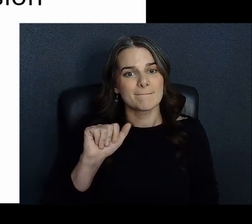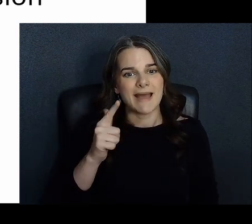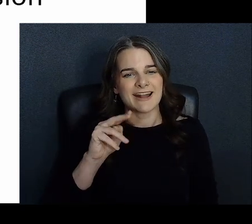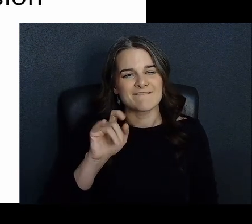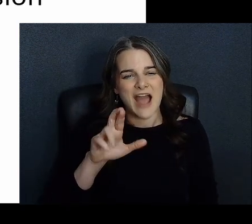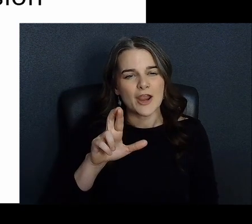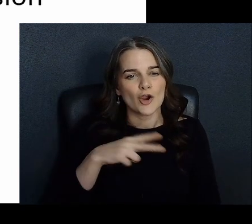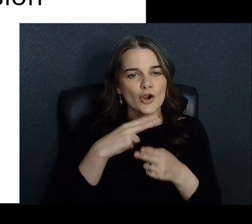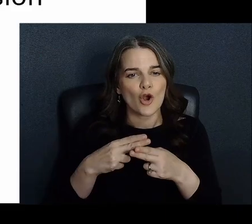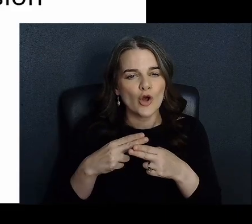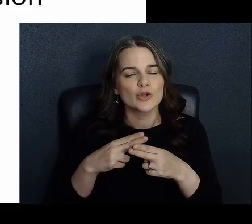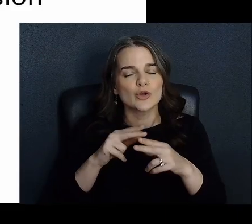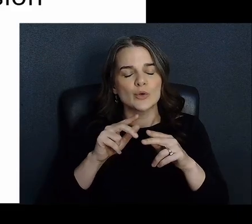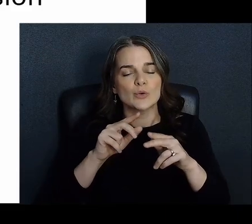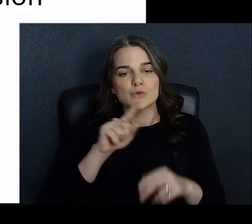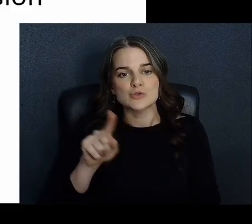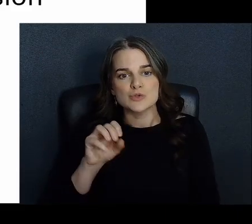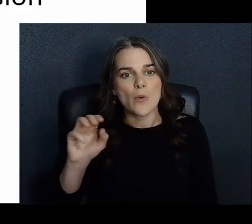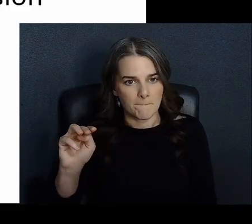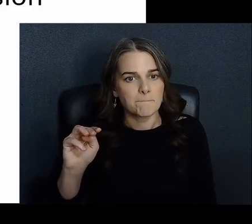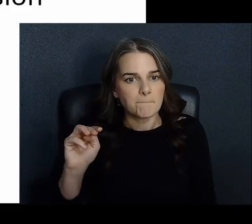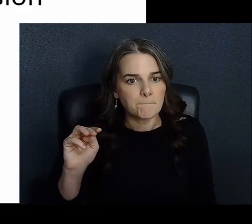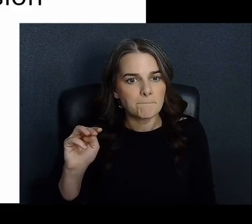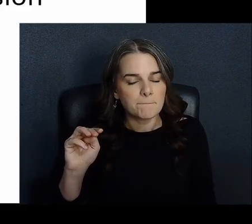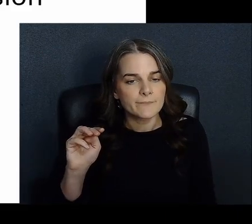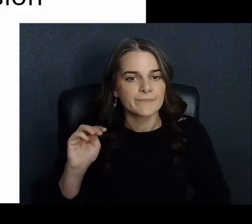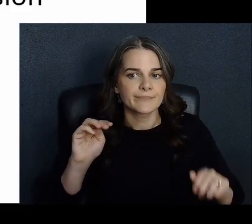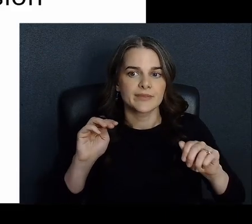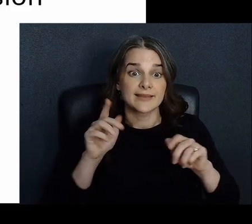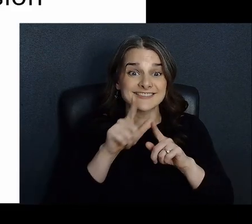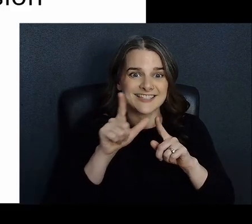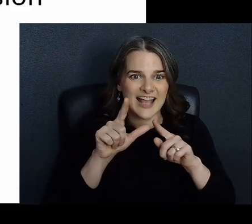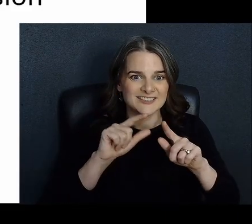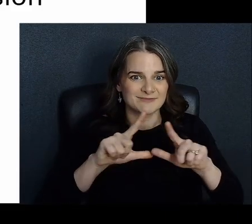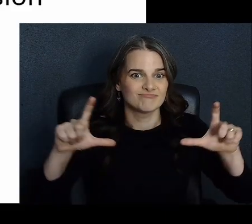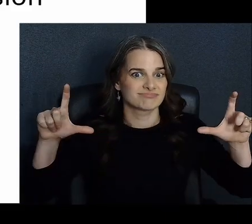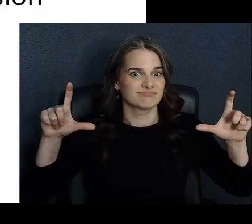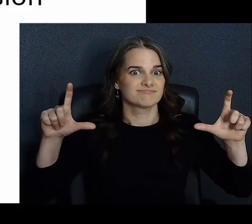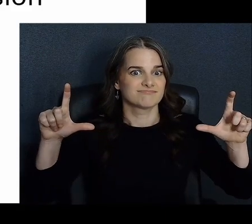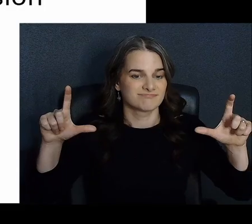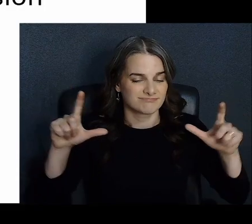And it, again, can enlarge text. It can do different type of displays. It also can have contrast-- both of them